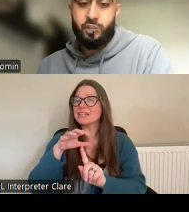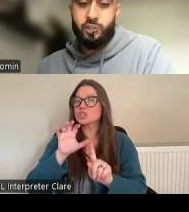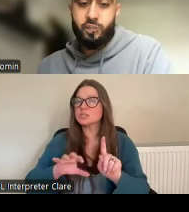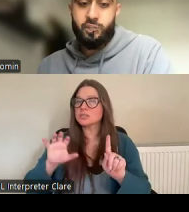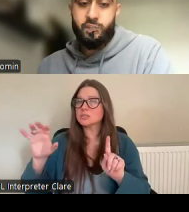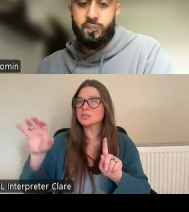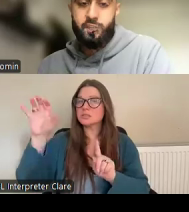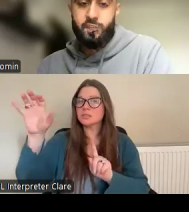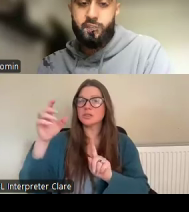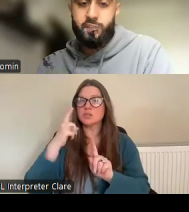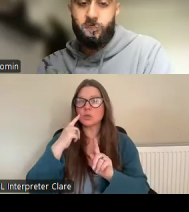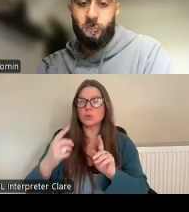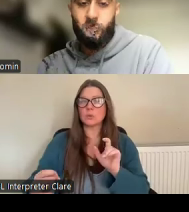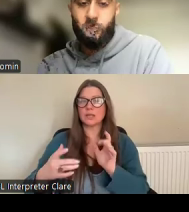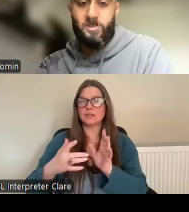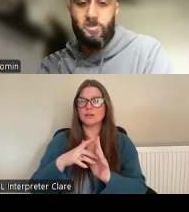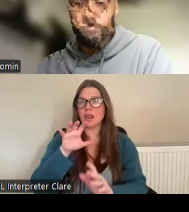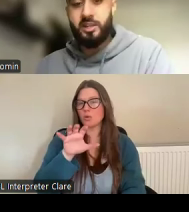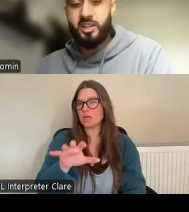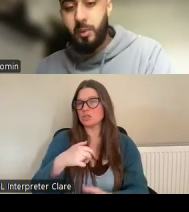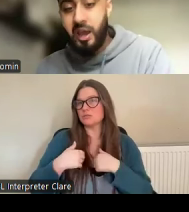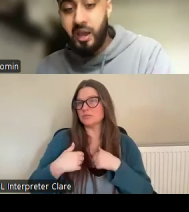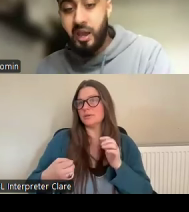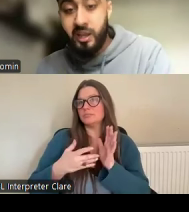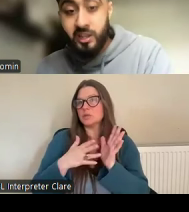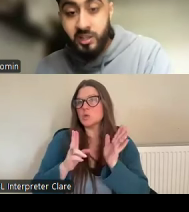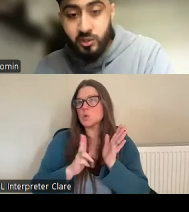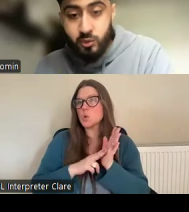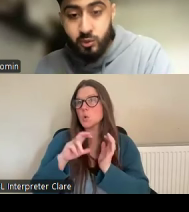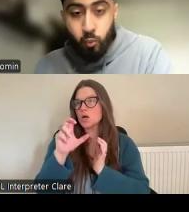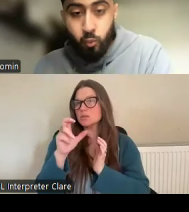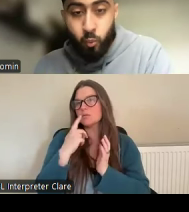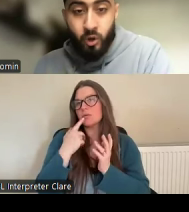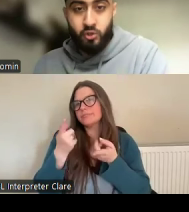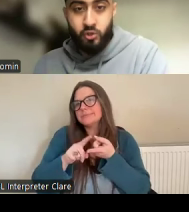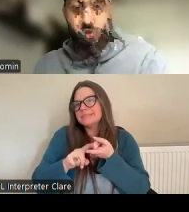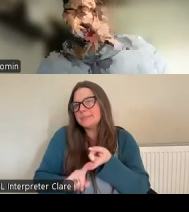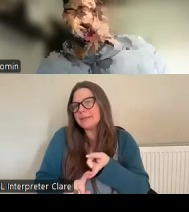Enter another location. I'm just going to go with Newcastle. It depends what you're doing, who do you want to advertise to.